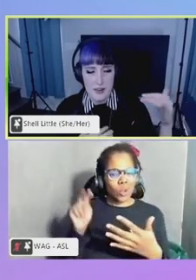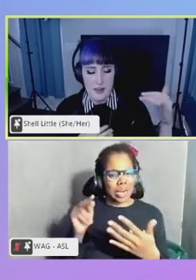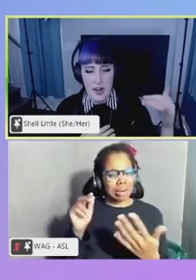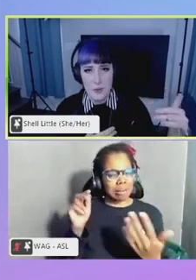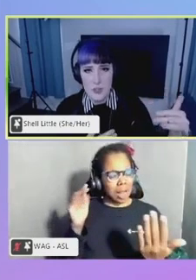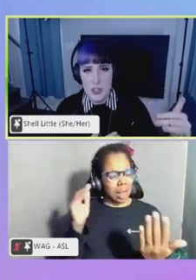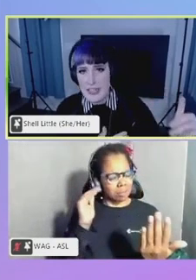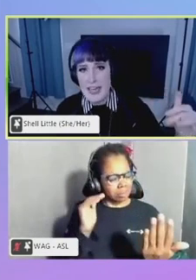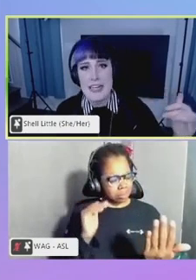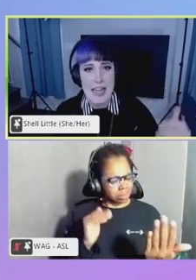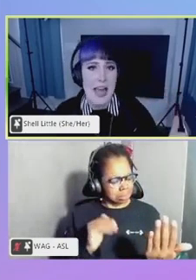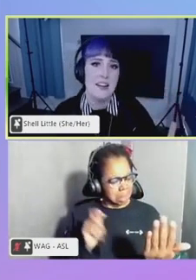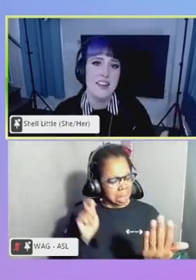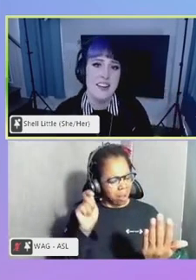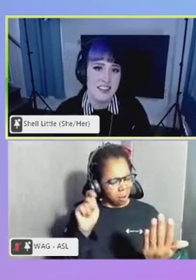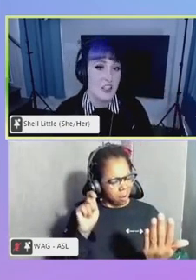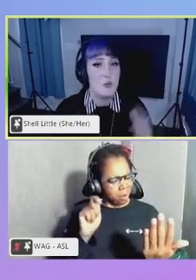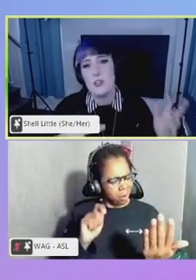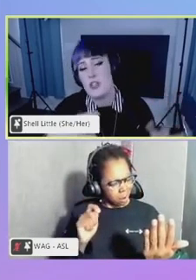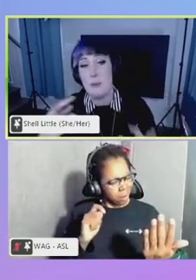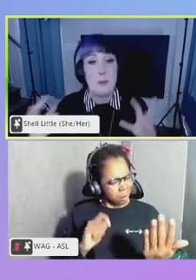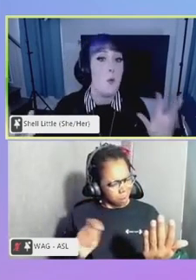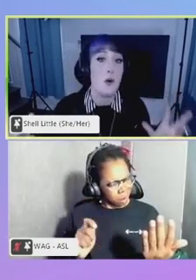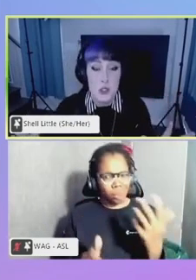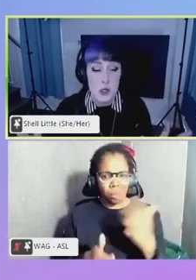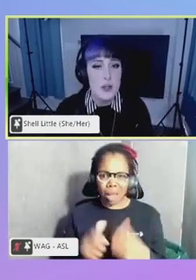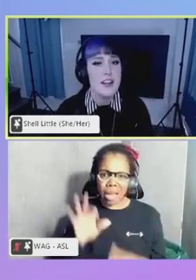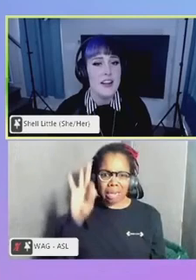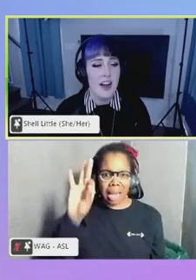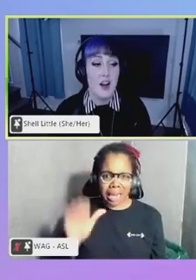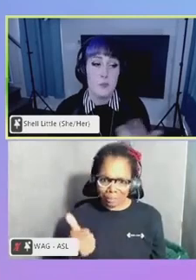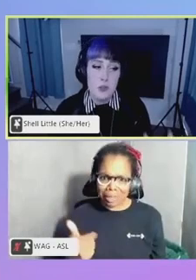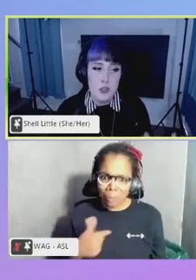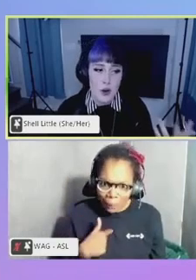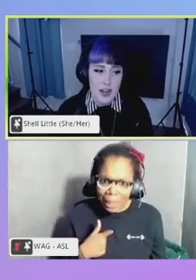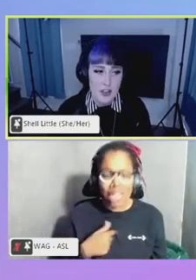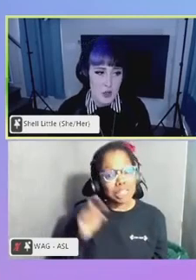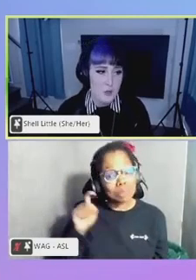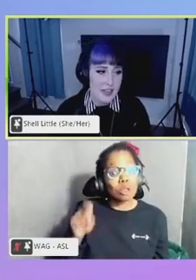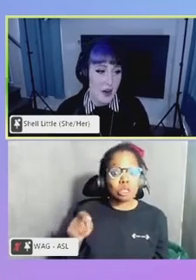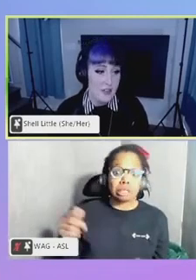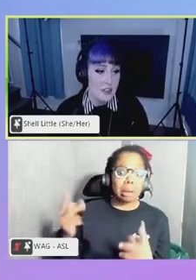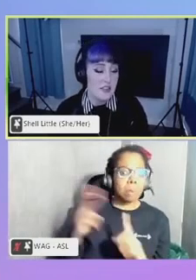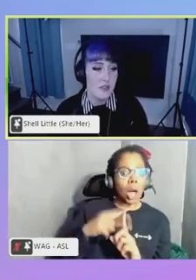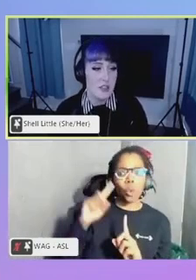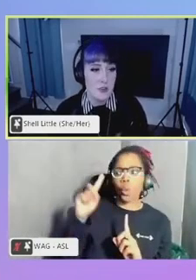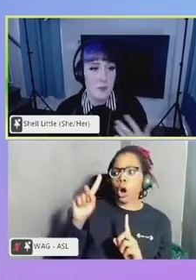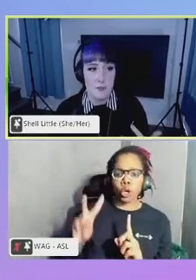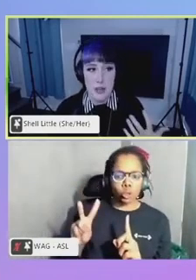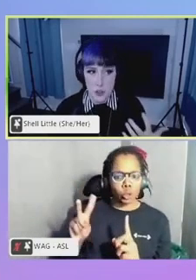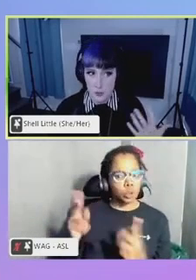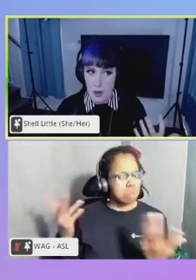they will say, check how many of these apply to you. And when those looking at lists, I was